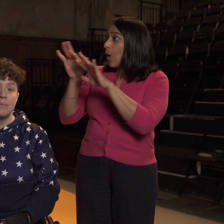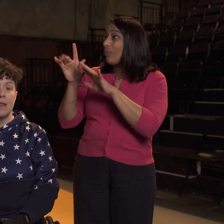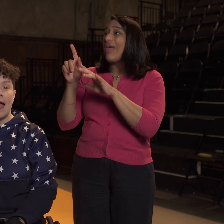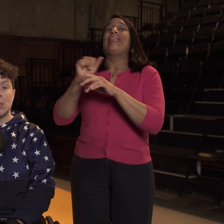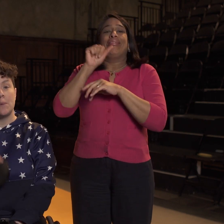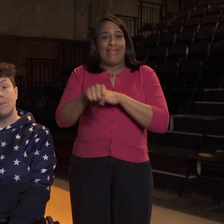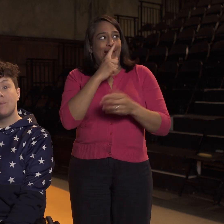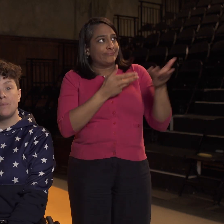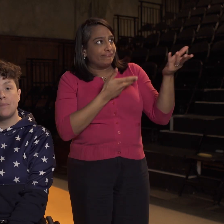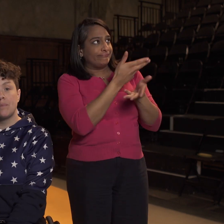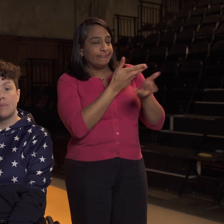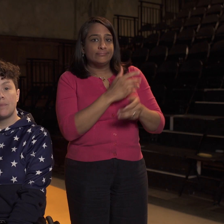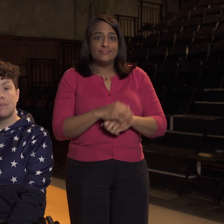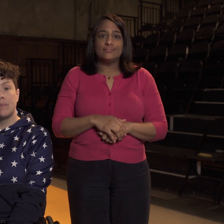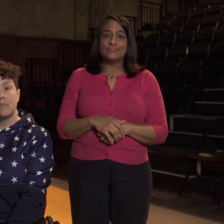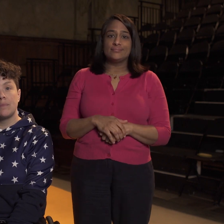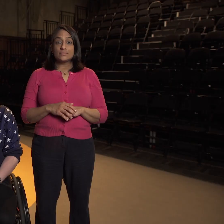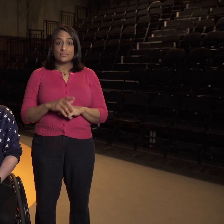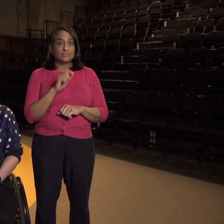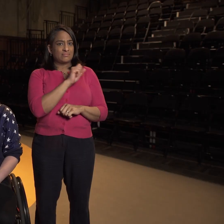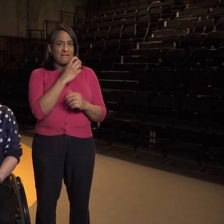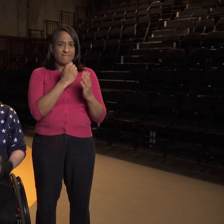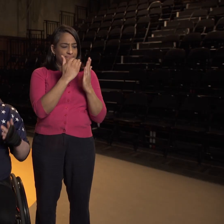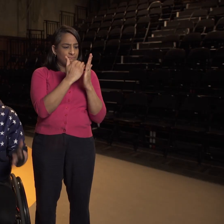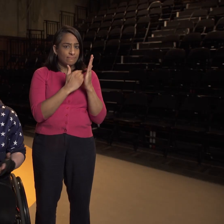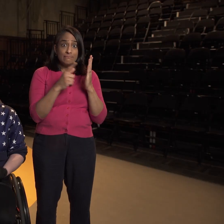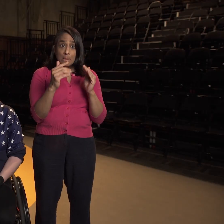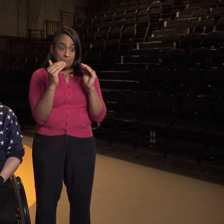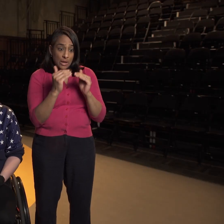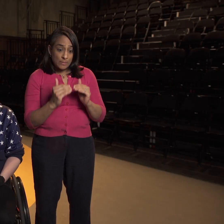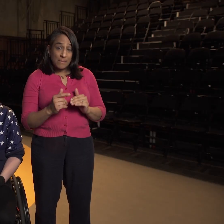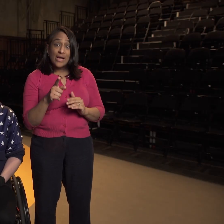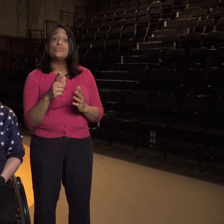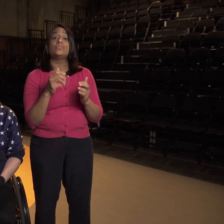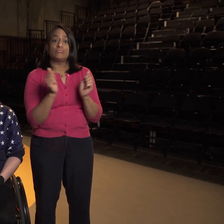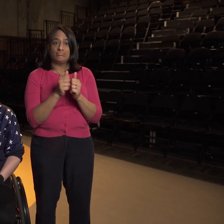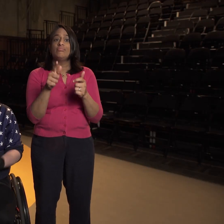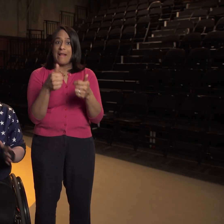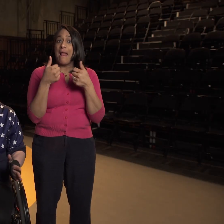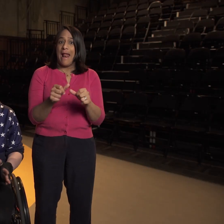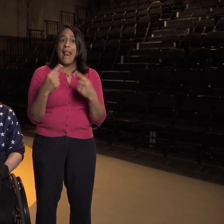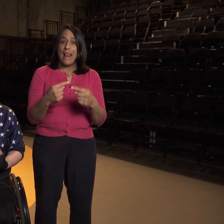biscuit, cats, hedgehog, biscuit Assuming you are assessed as eligible,